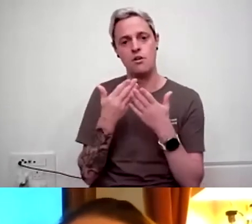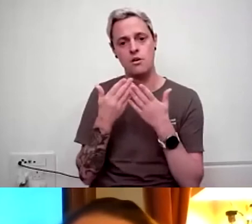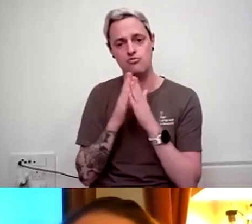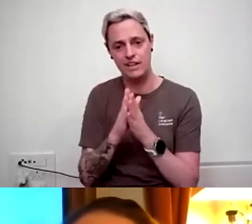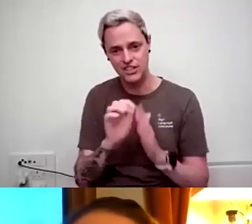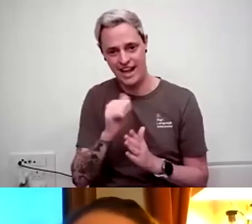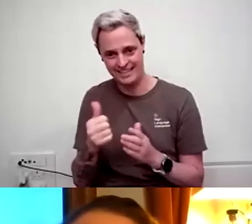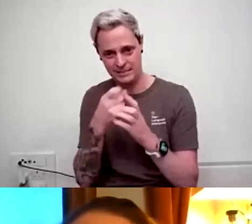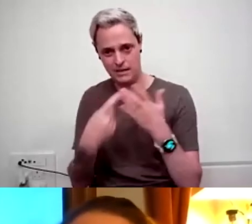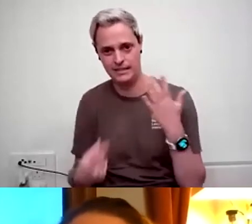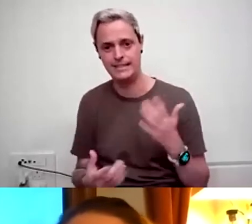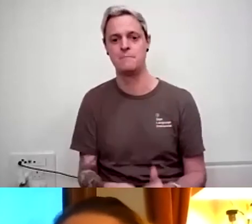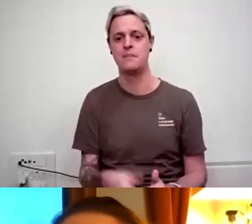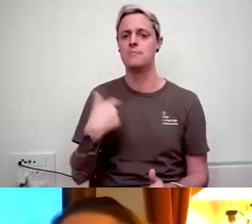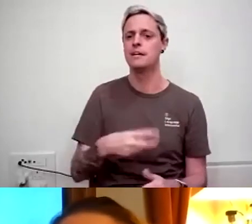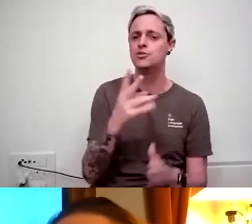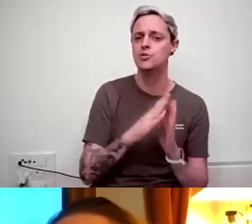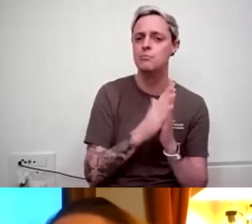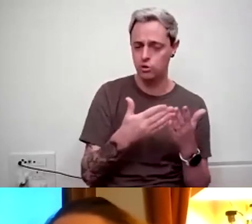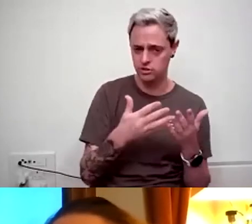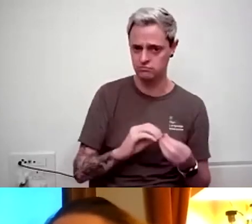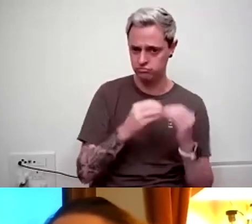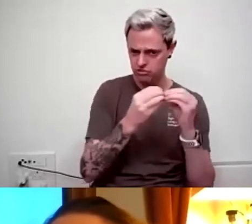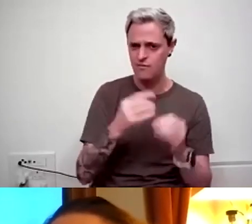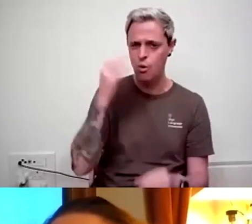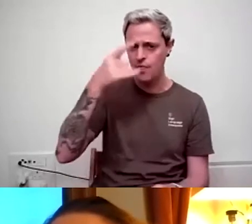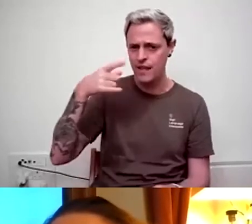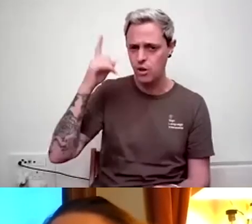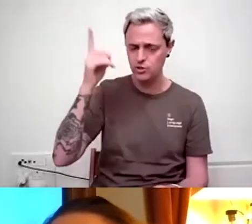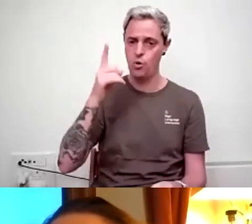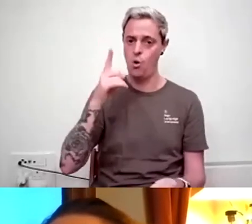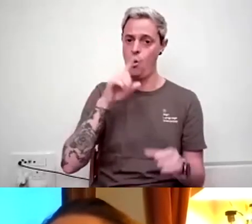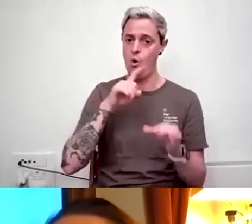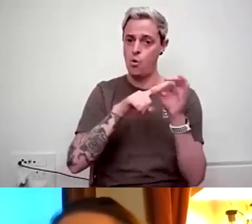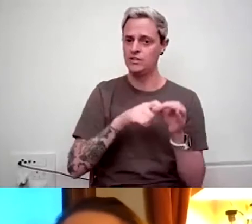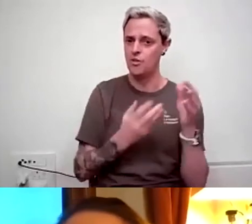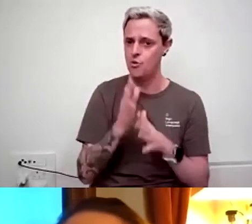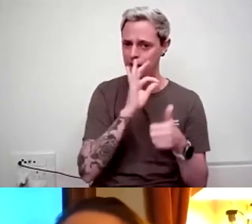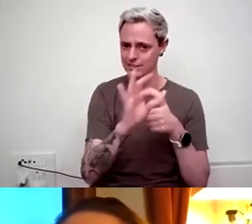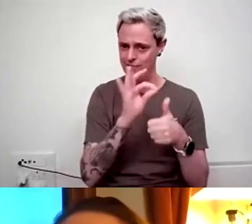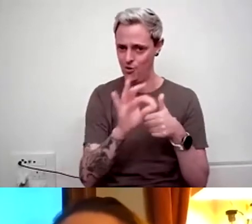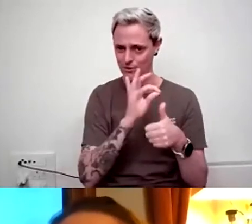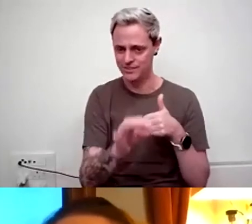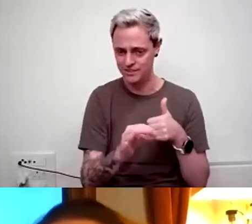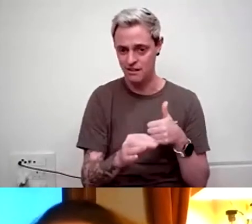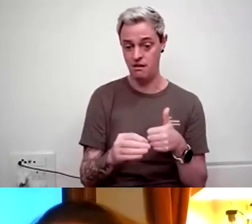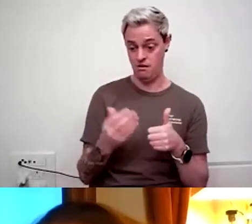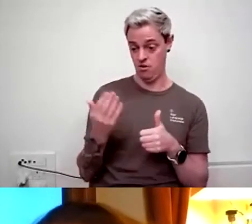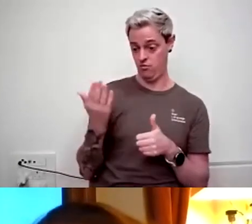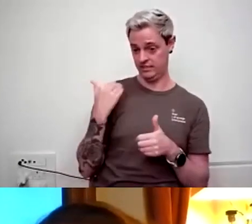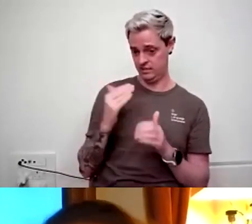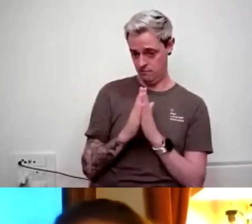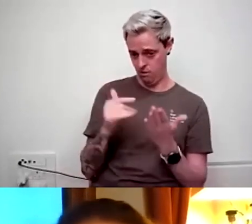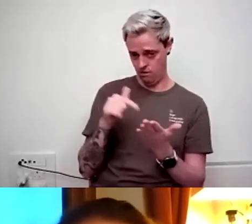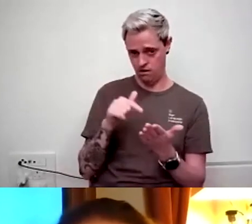He has published two books that approaches theological questions through interviews. Most recently, one that extensively